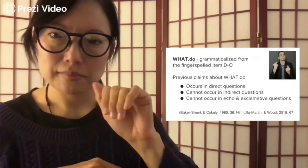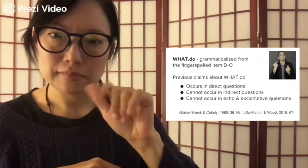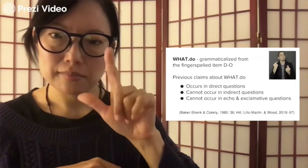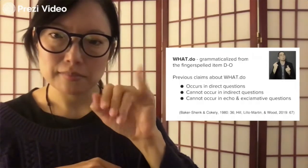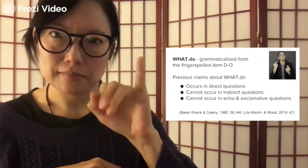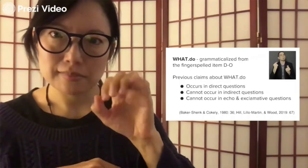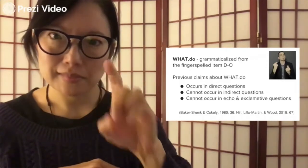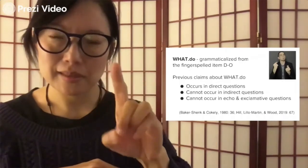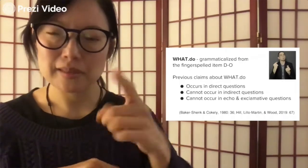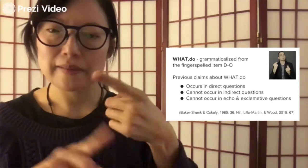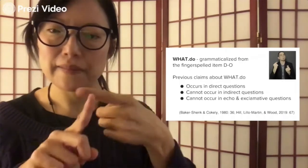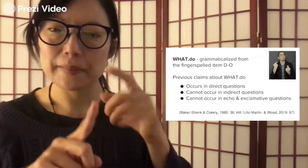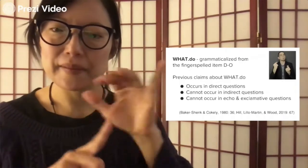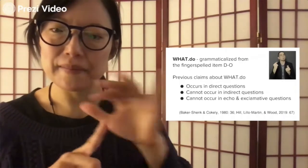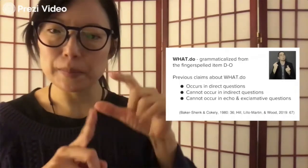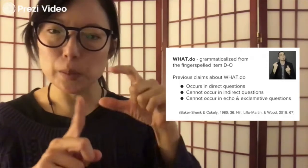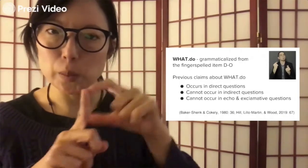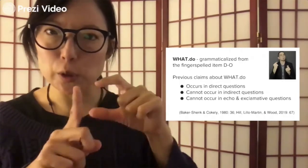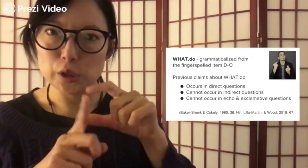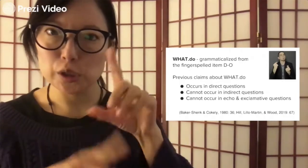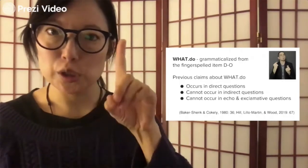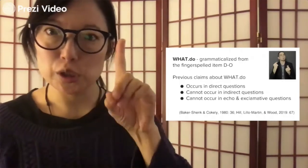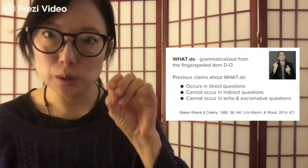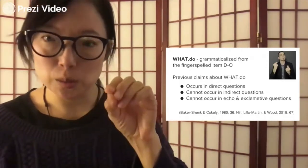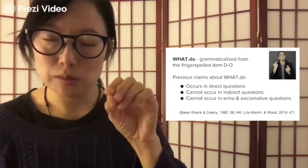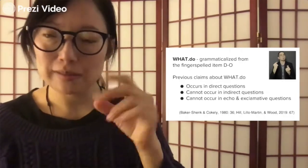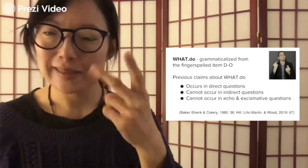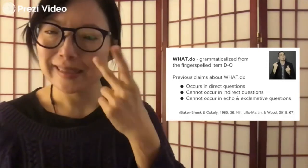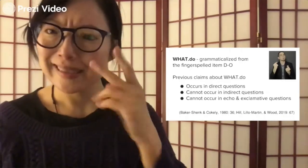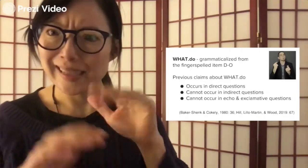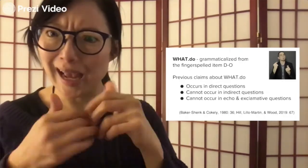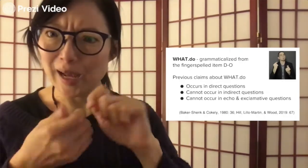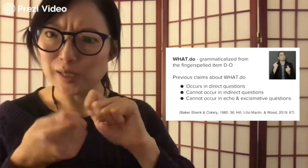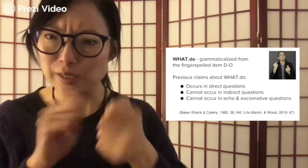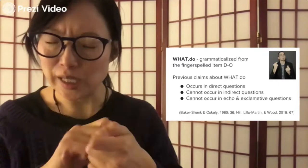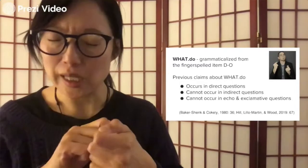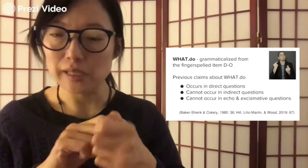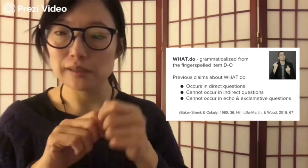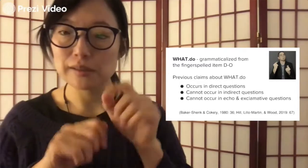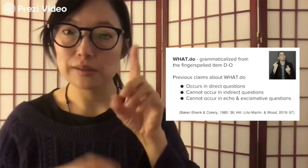grammaticalized from the fingerspelled word D-O, if you